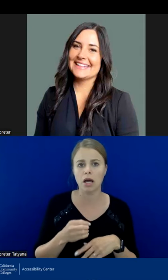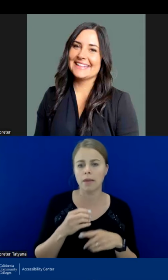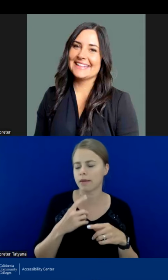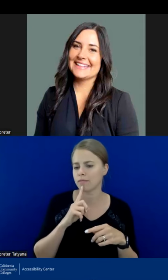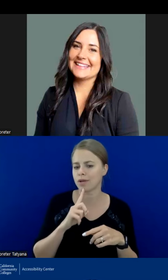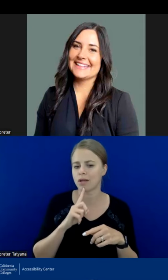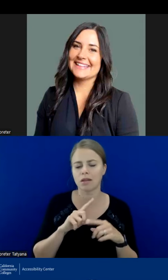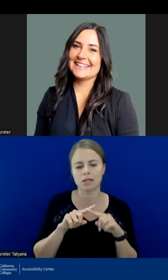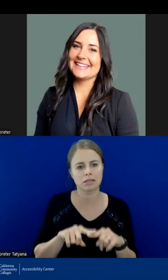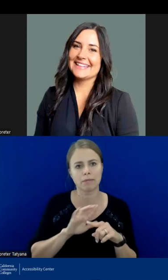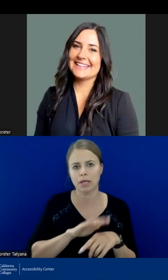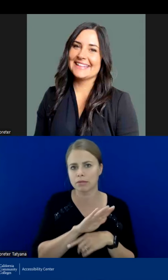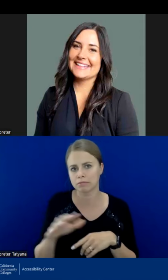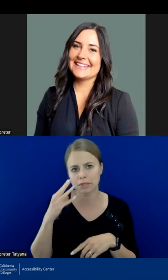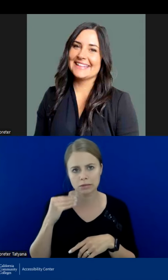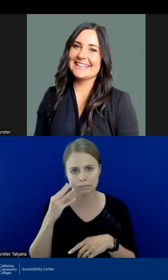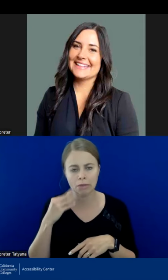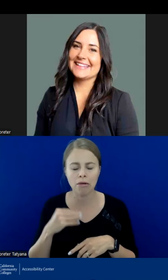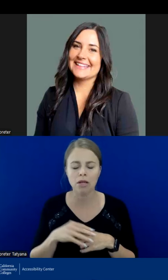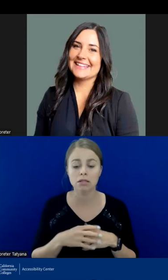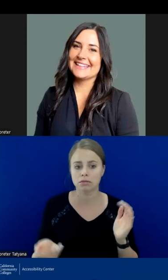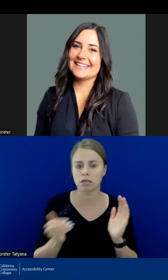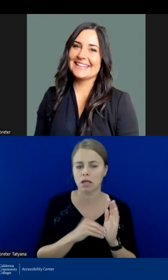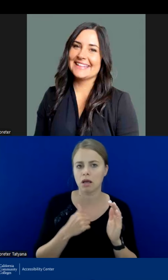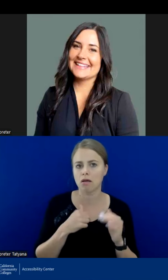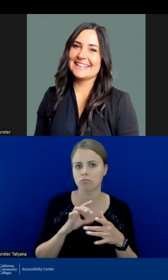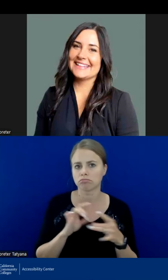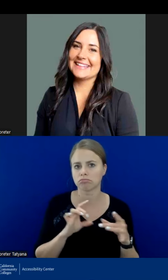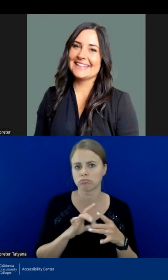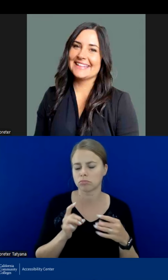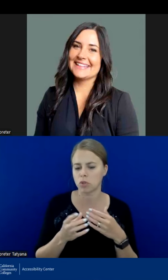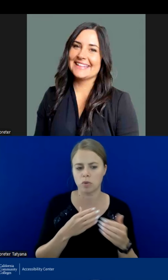So, and again, I would say whatever approach is used